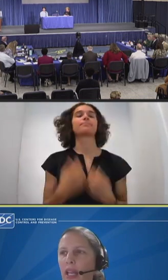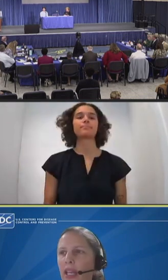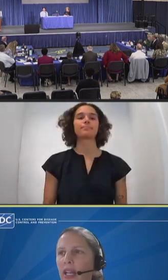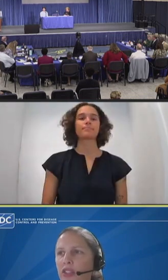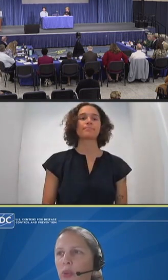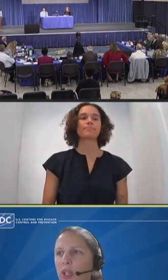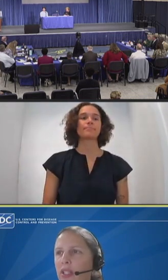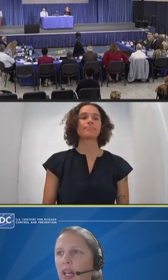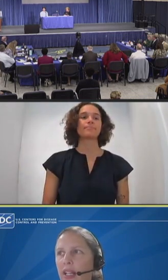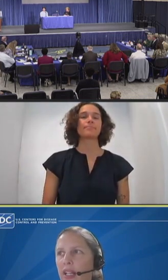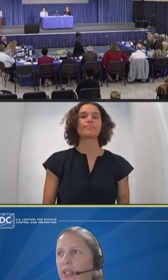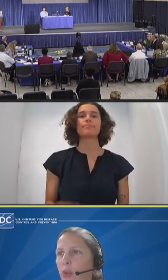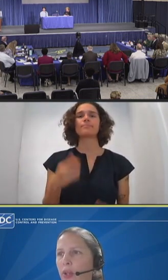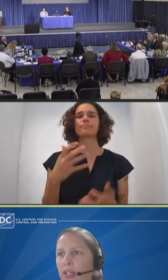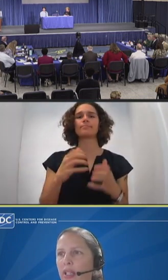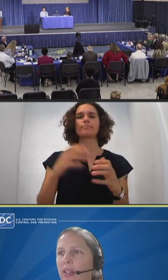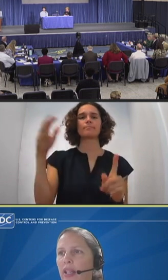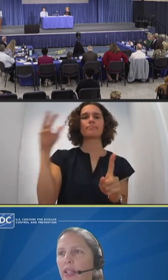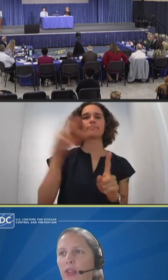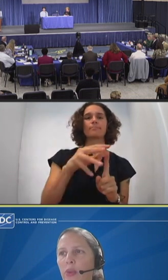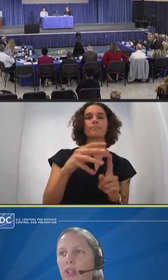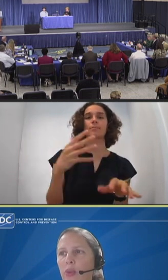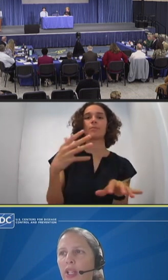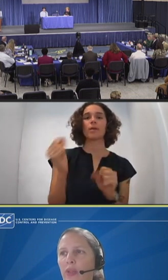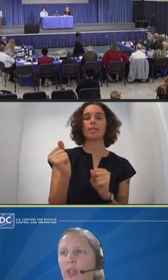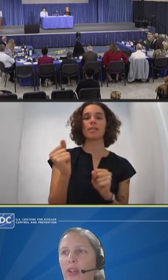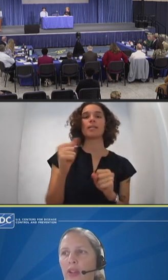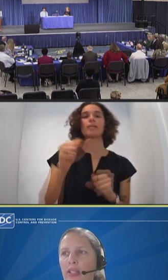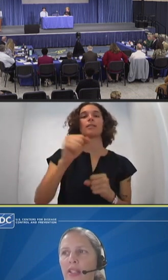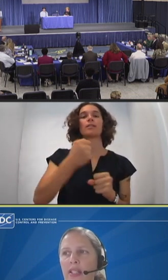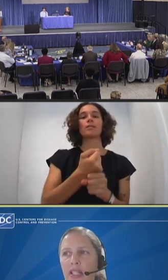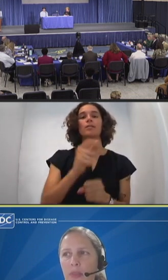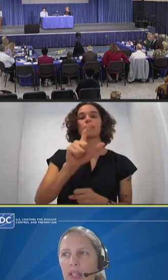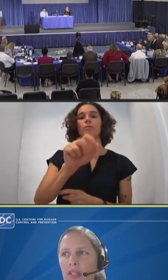And I just wanted to highlight quickly that in 2023, there is this expanded